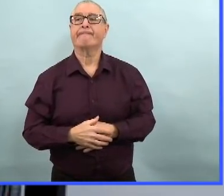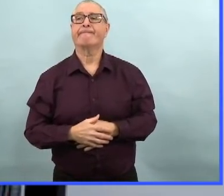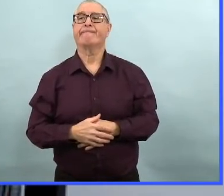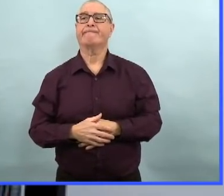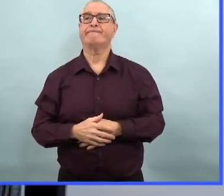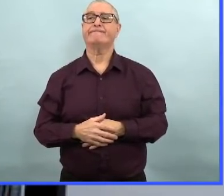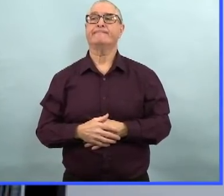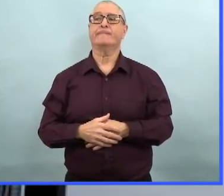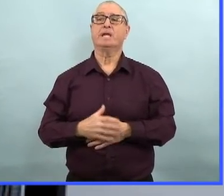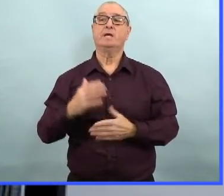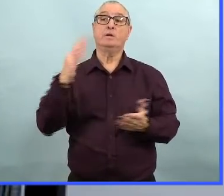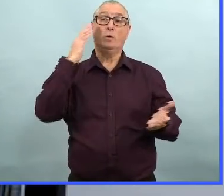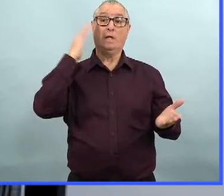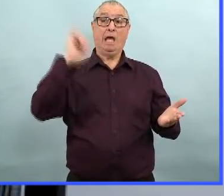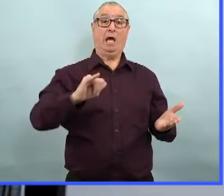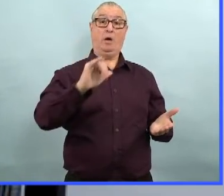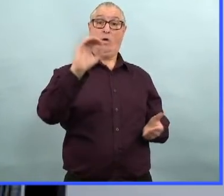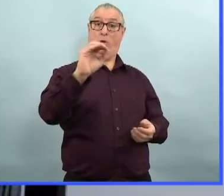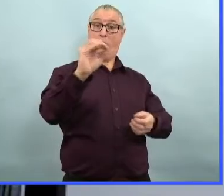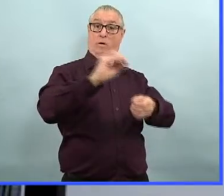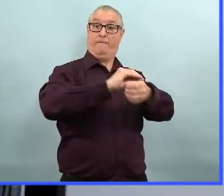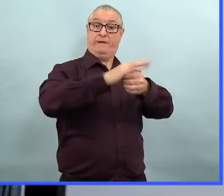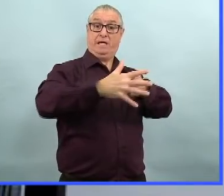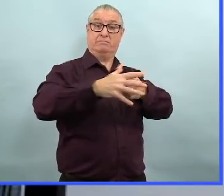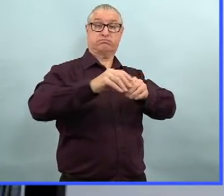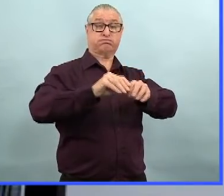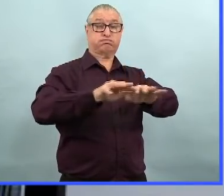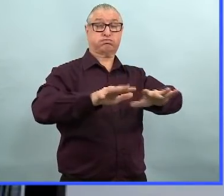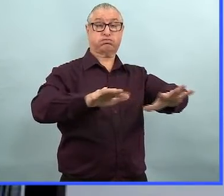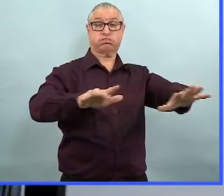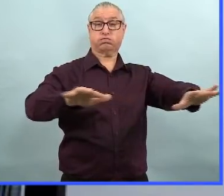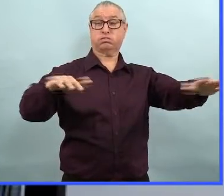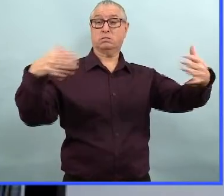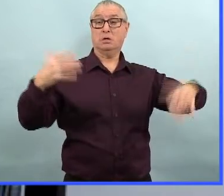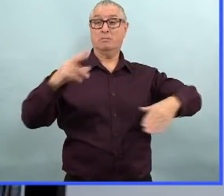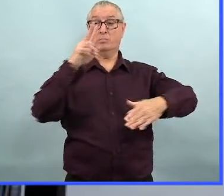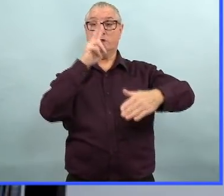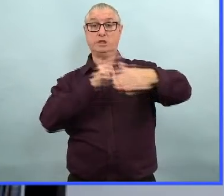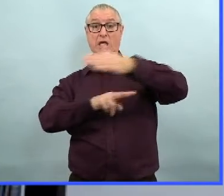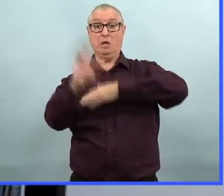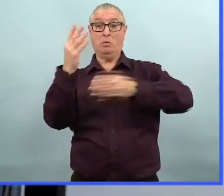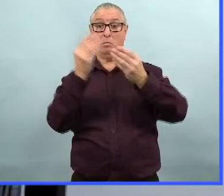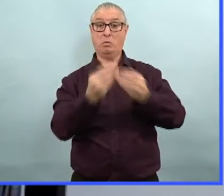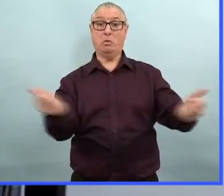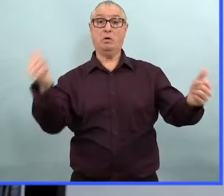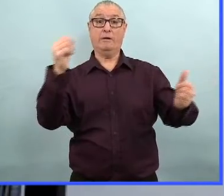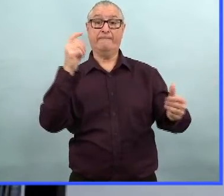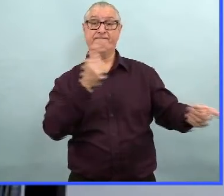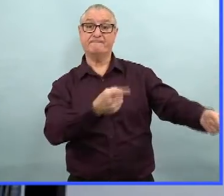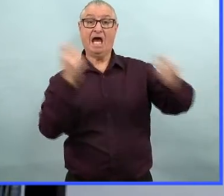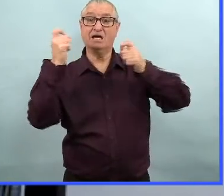the expense of better longer term protection and when the kids are already at a lower risk